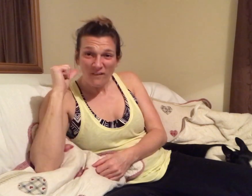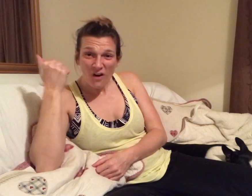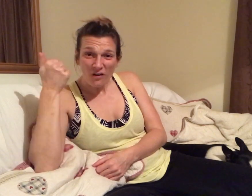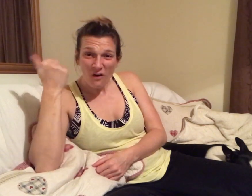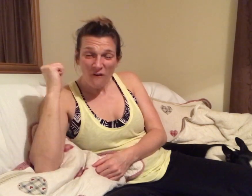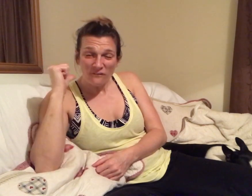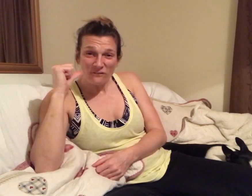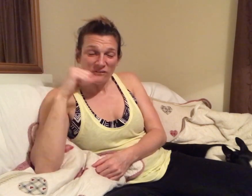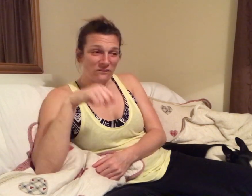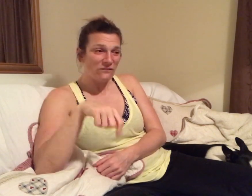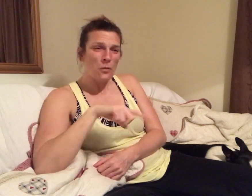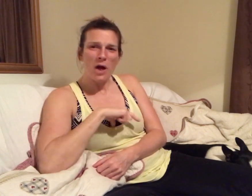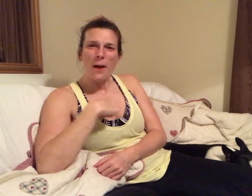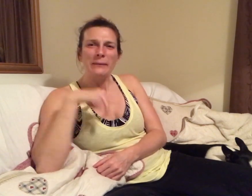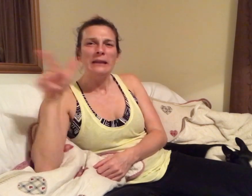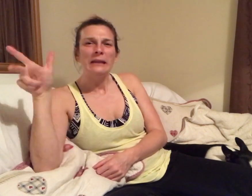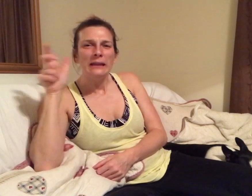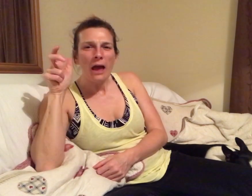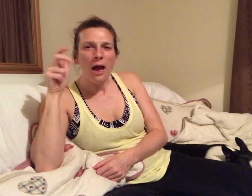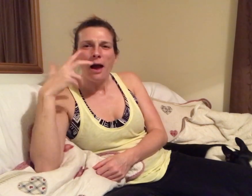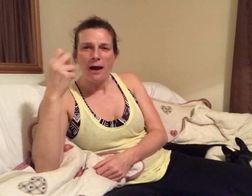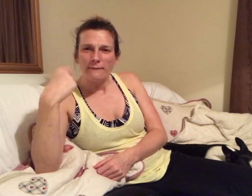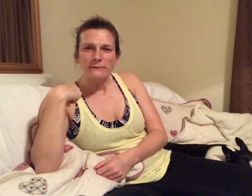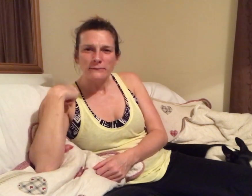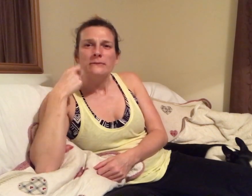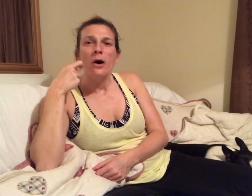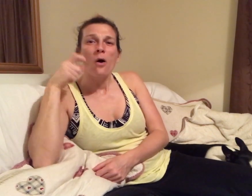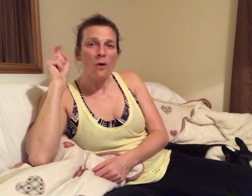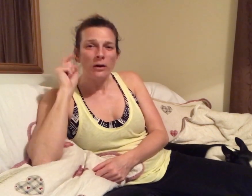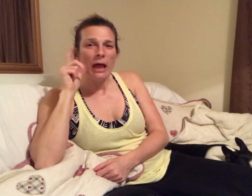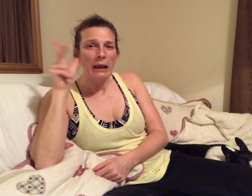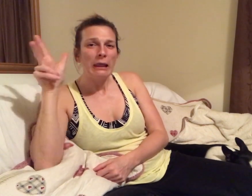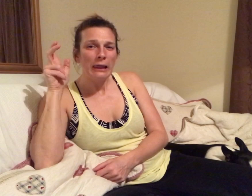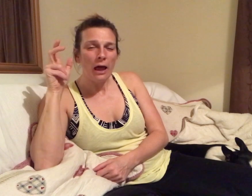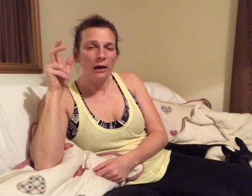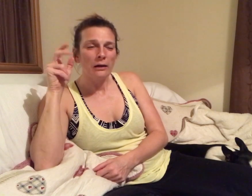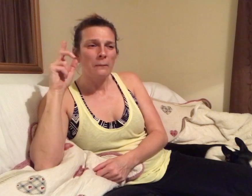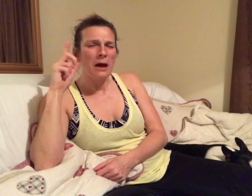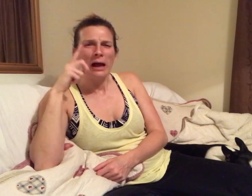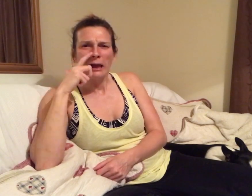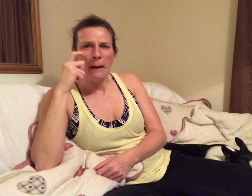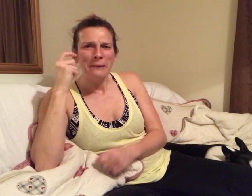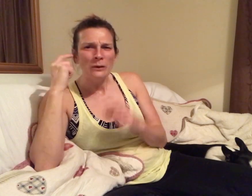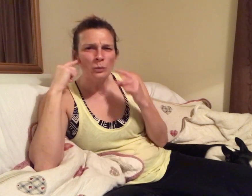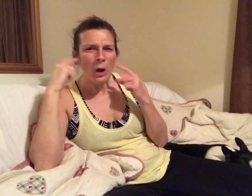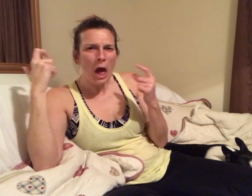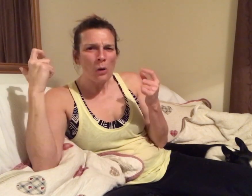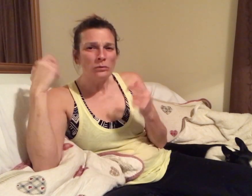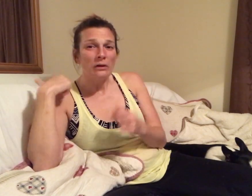As I can switch my hearing aids on/off whenever! As I have some hearing, with my hearing aids (which help) but sometimes things can be TOO loud